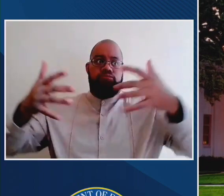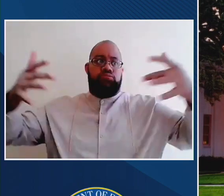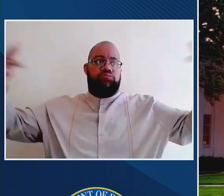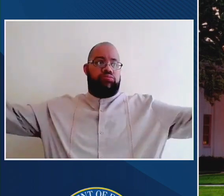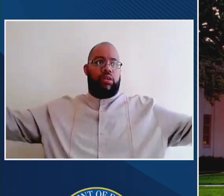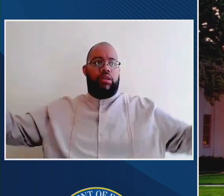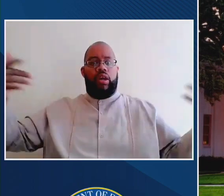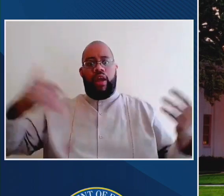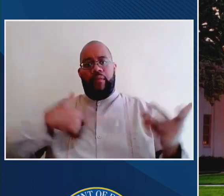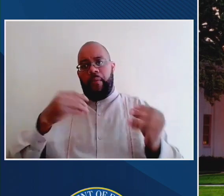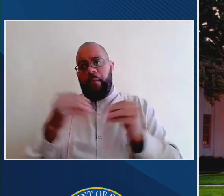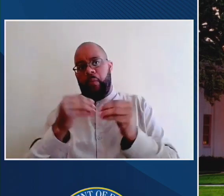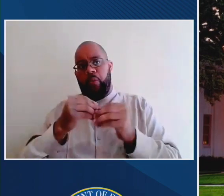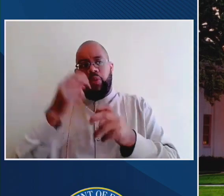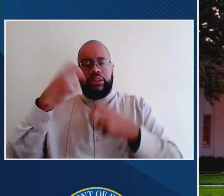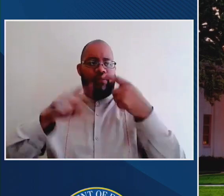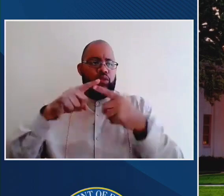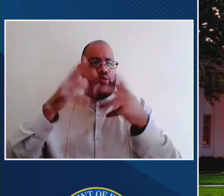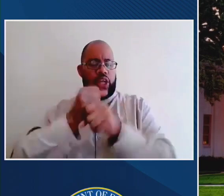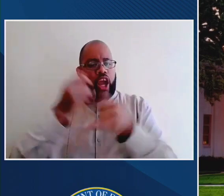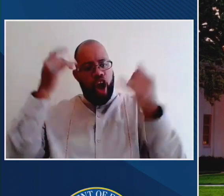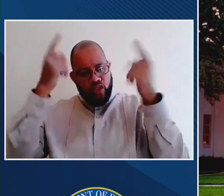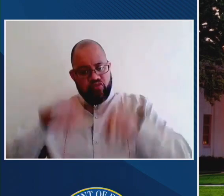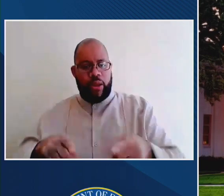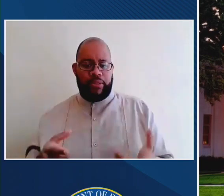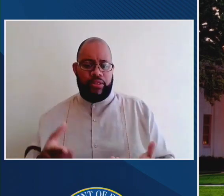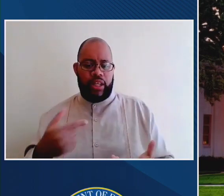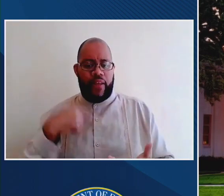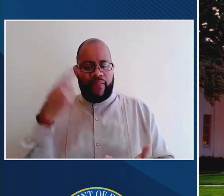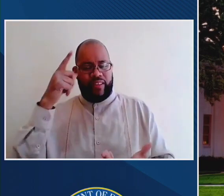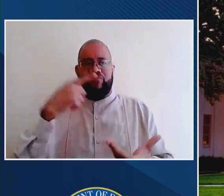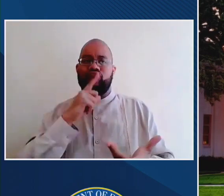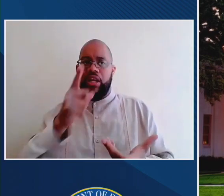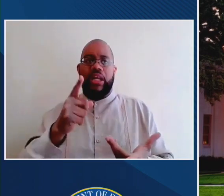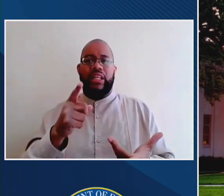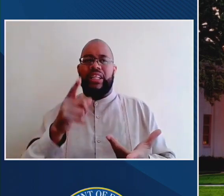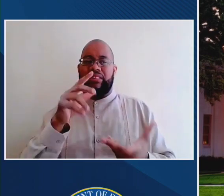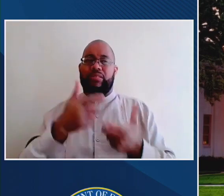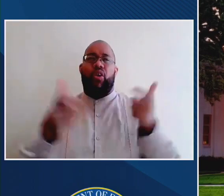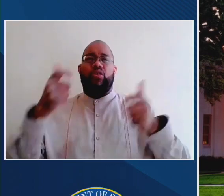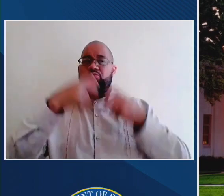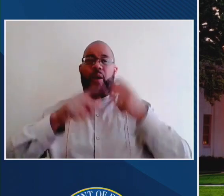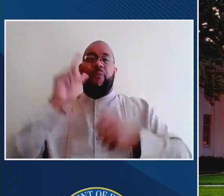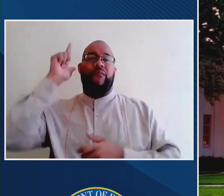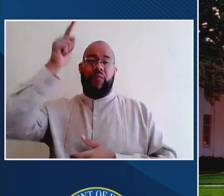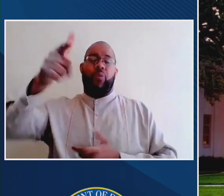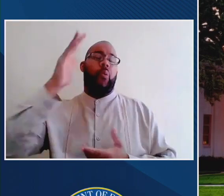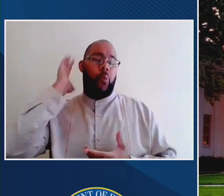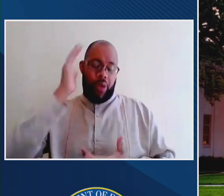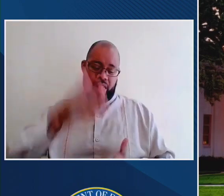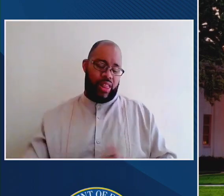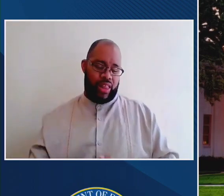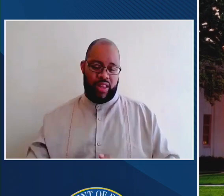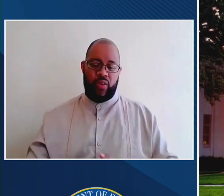consensus. So you're, I think you're just asking for a larger problem later down the line. With our passion right now to want